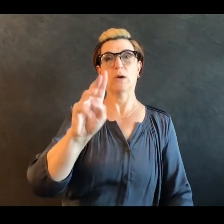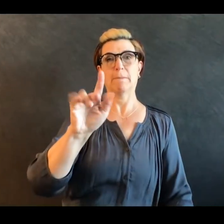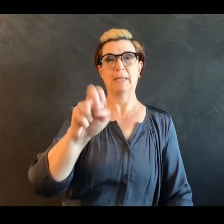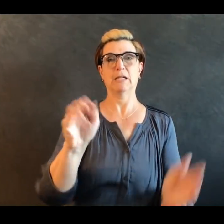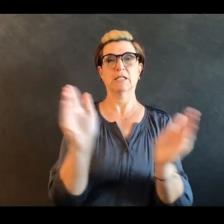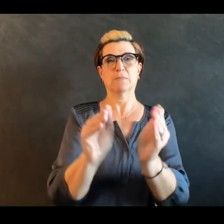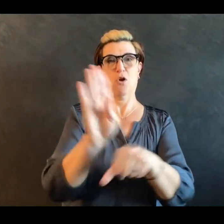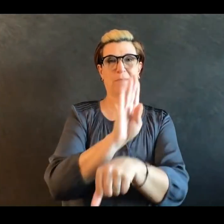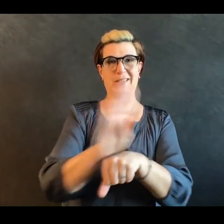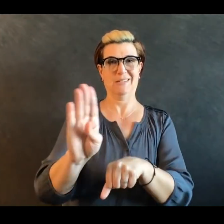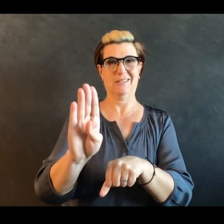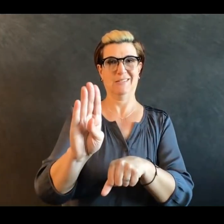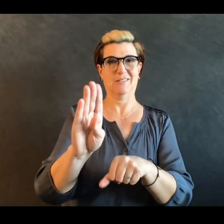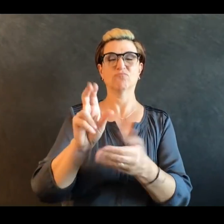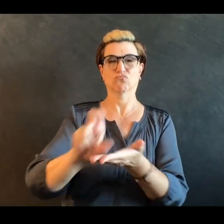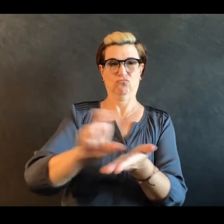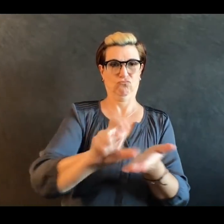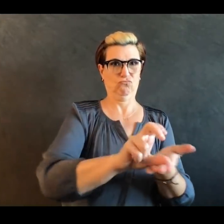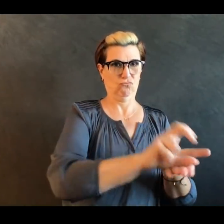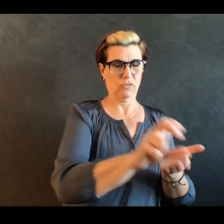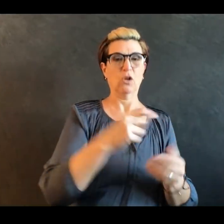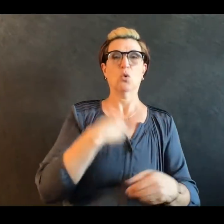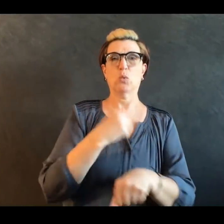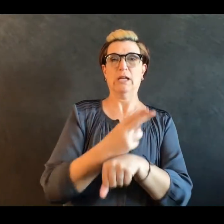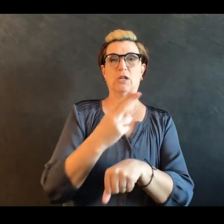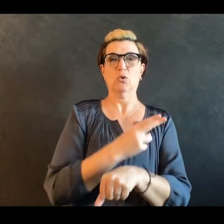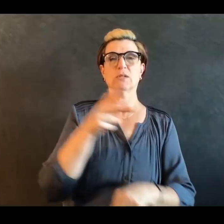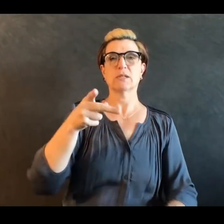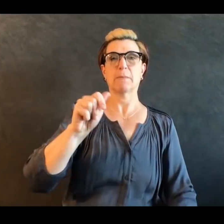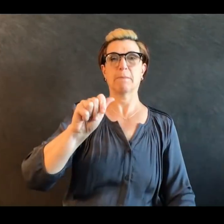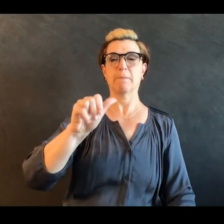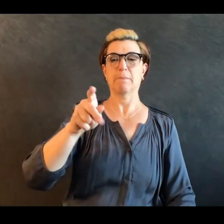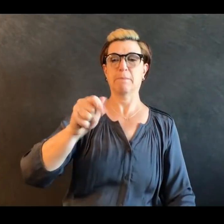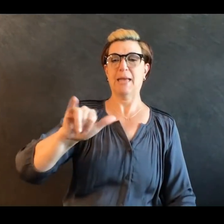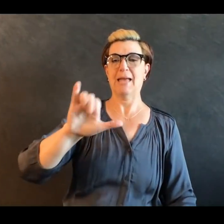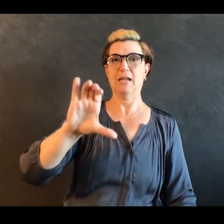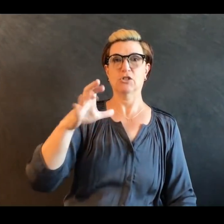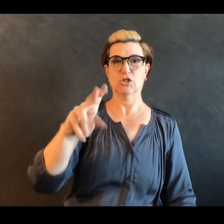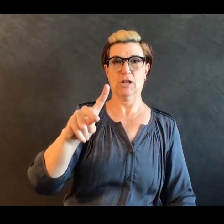through the paycheck protection program this action has saved millions of